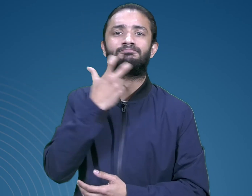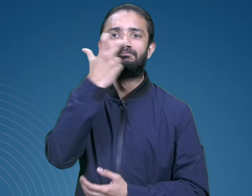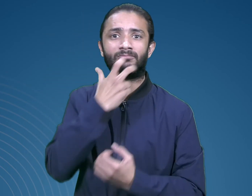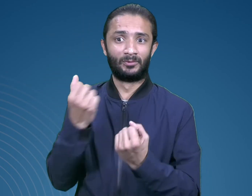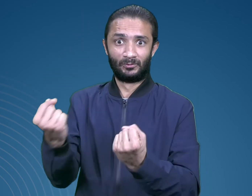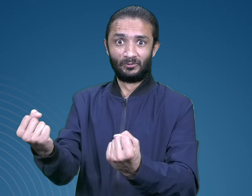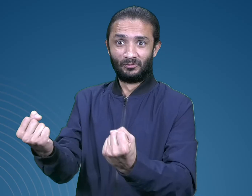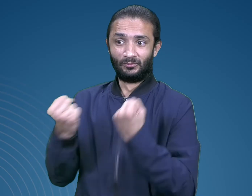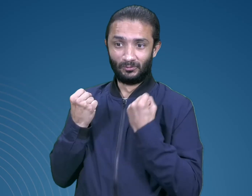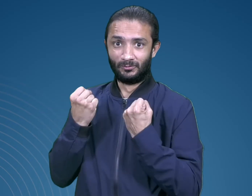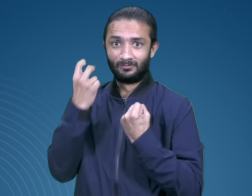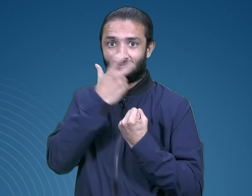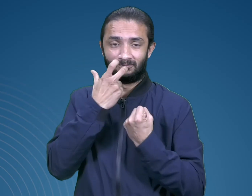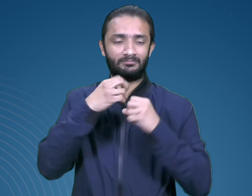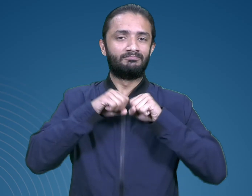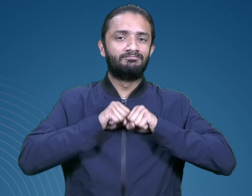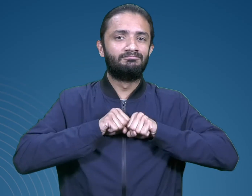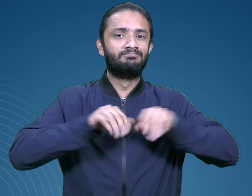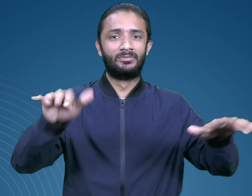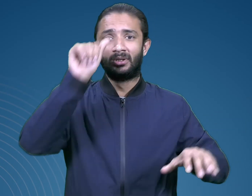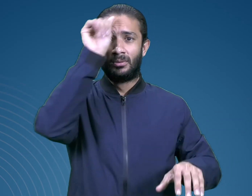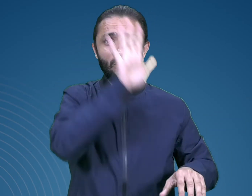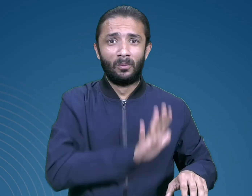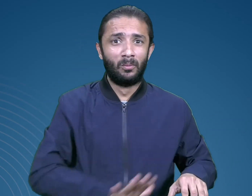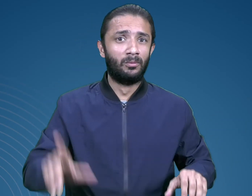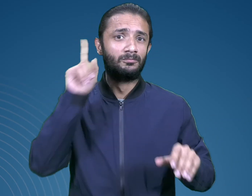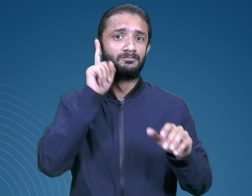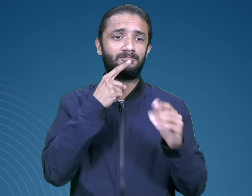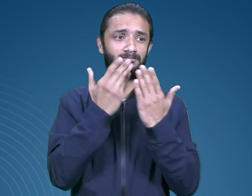The curriculum of those courses focuses strongly on the oralist method for teaching